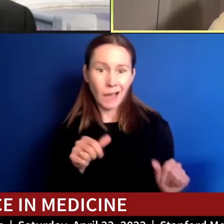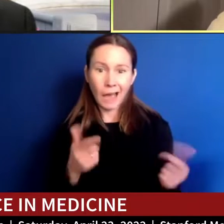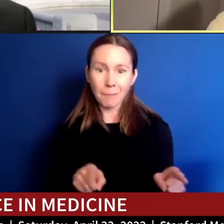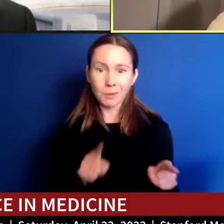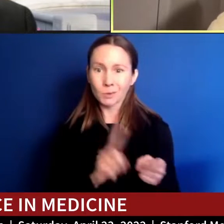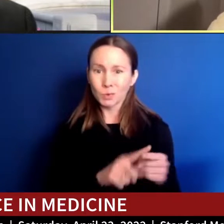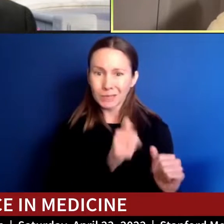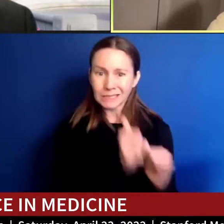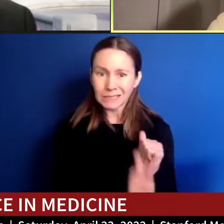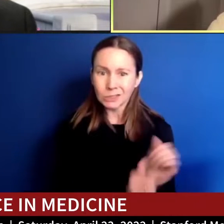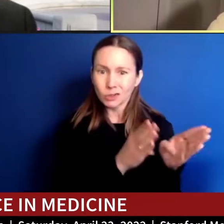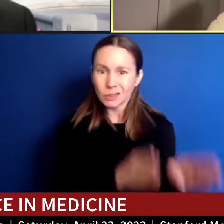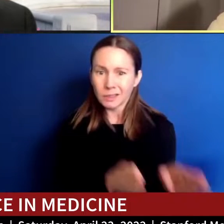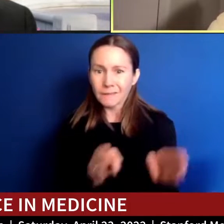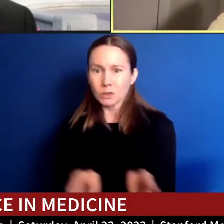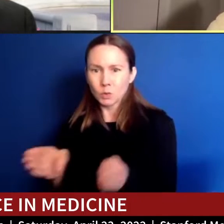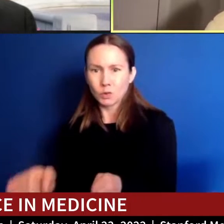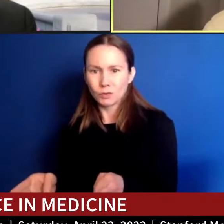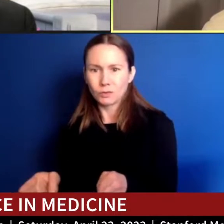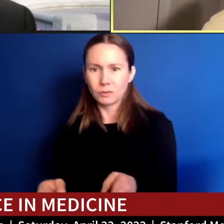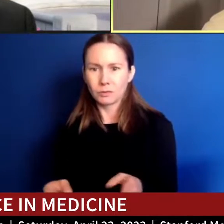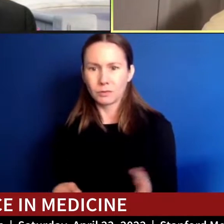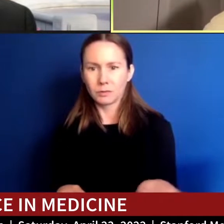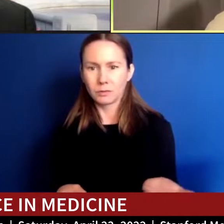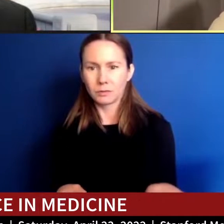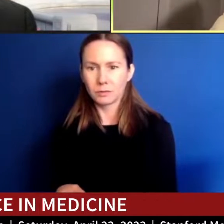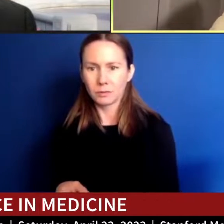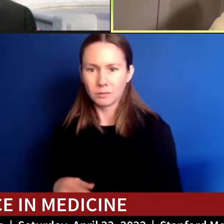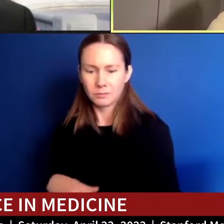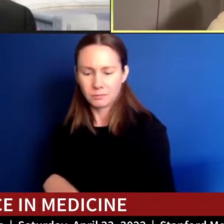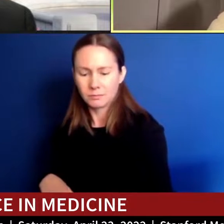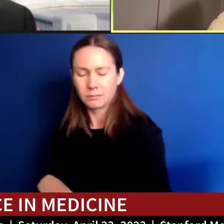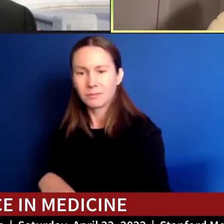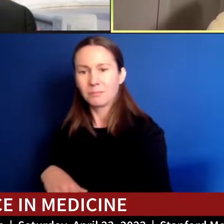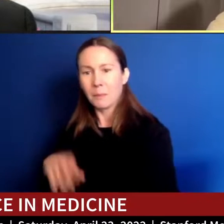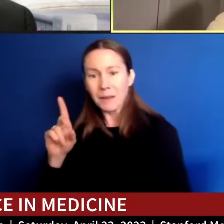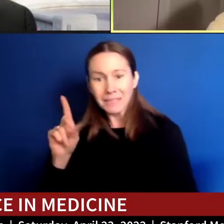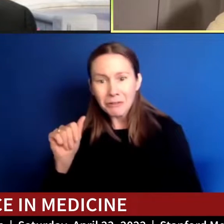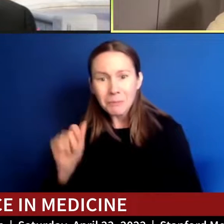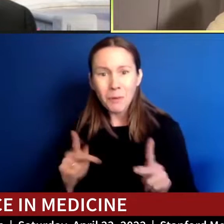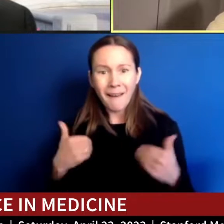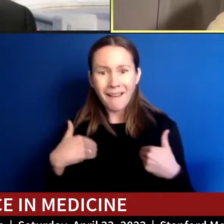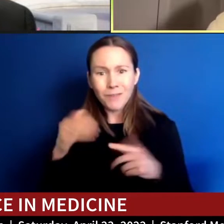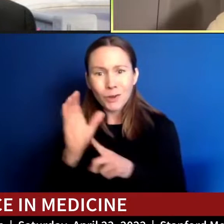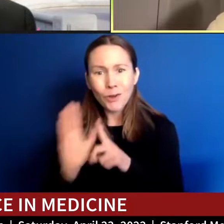versus disabled people have culture, disabled people have a history, disabled people